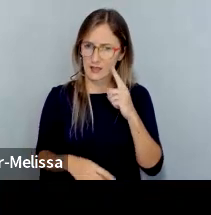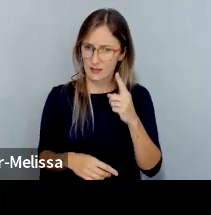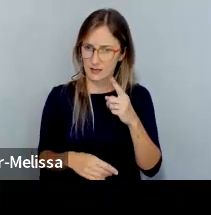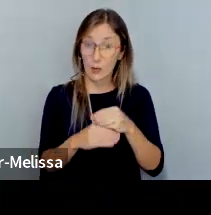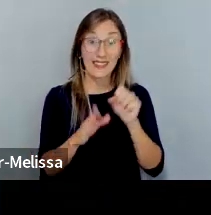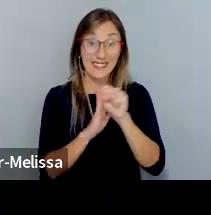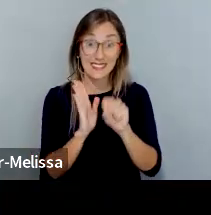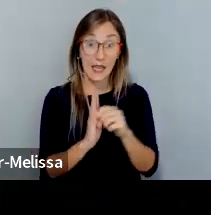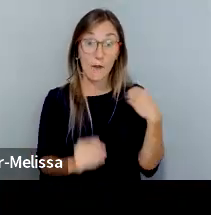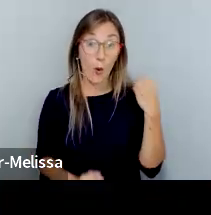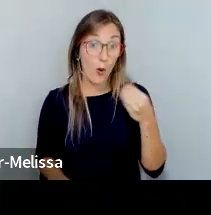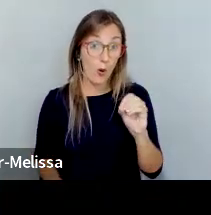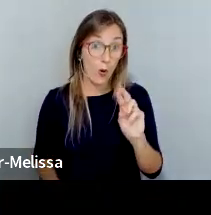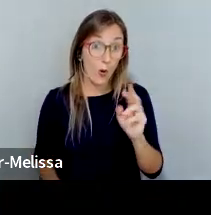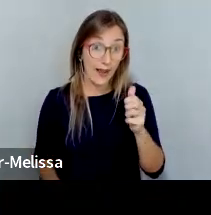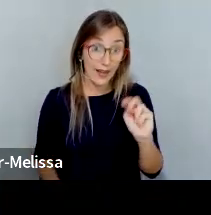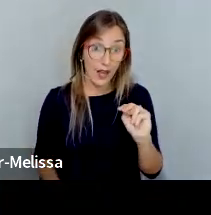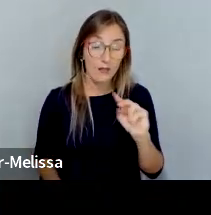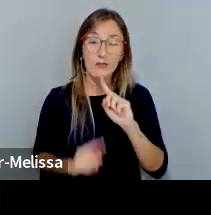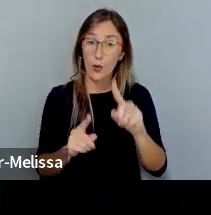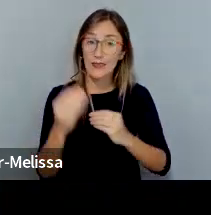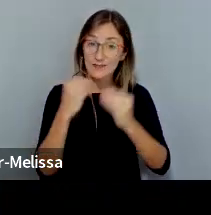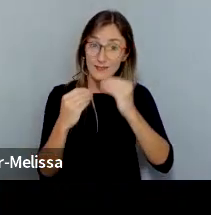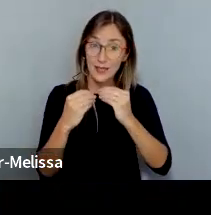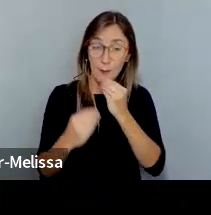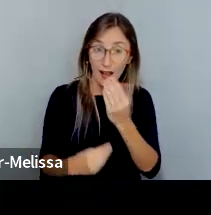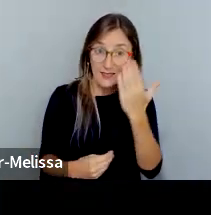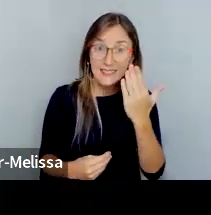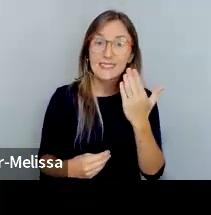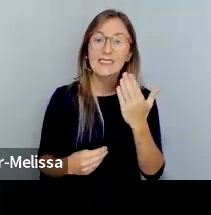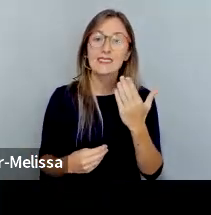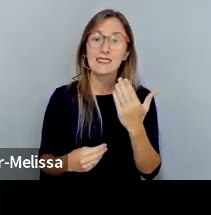friend art who had cerebral palsy who went one day -- I I think there